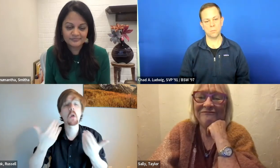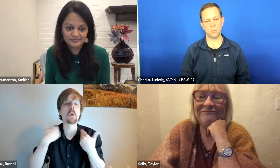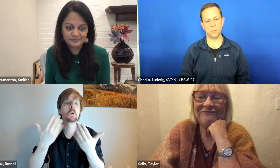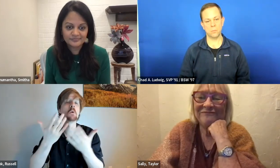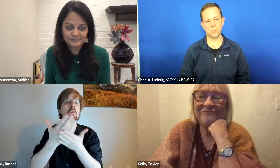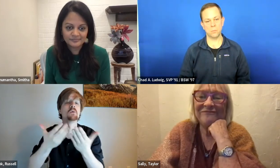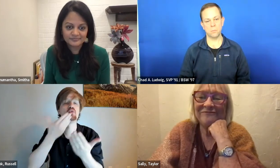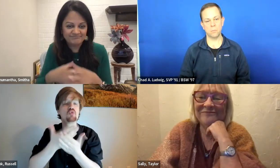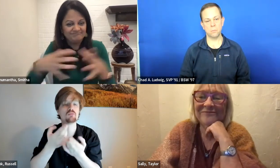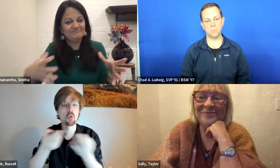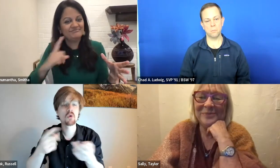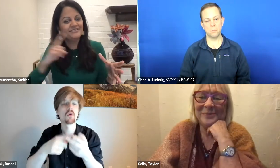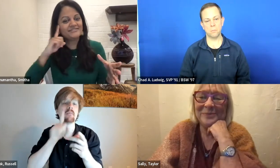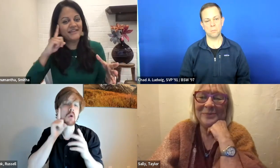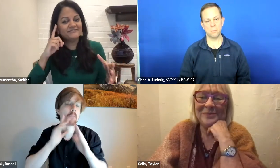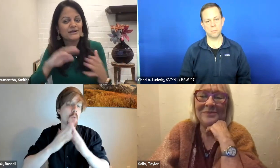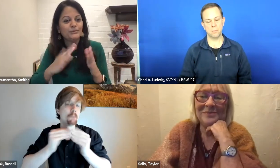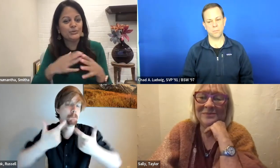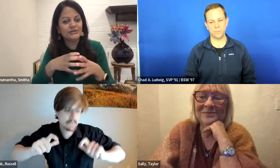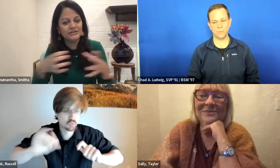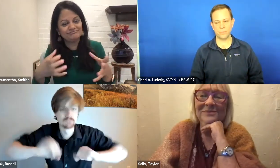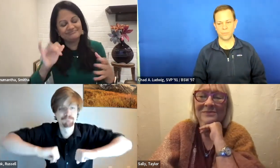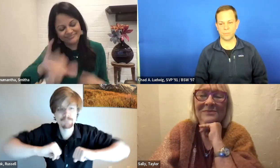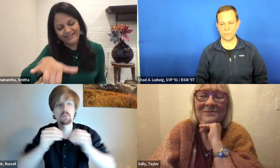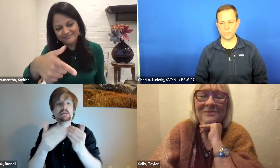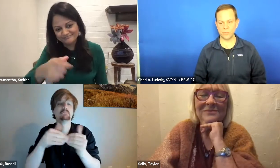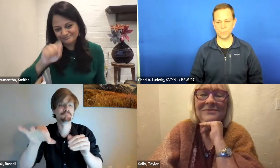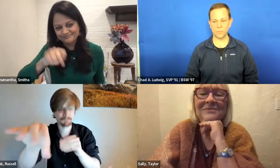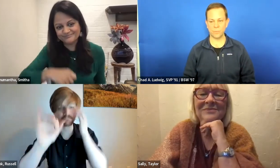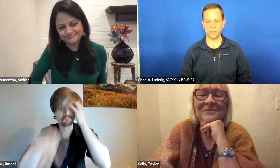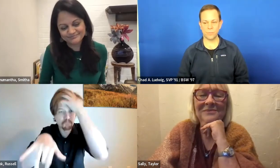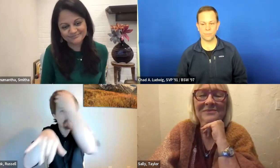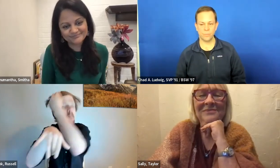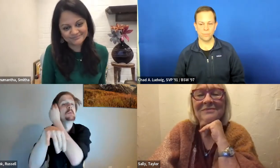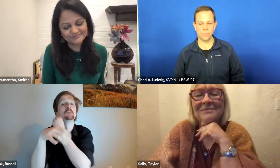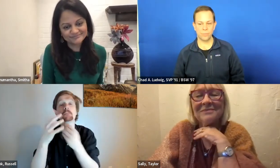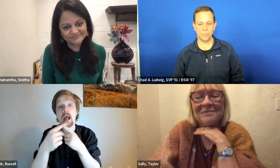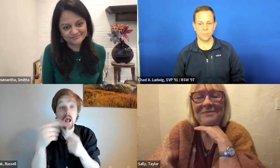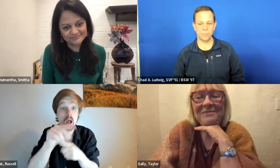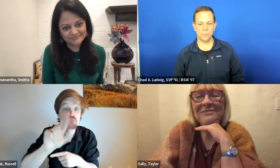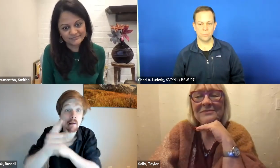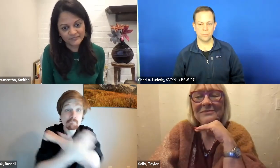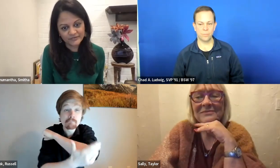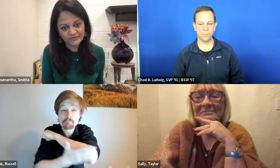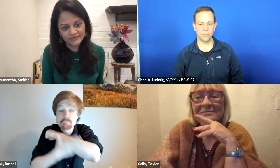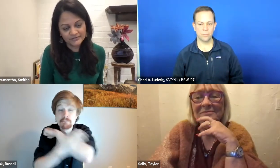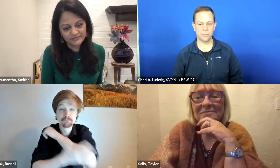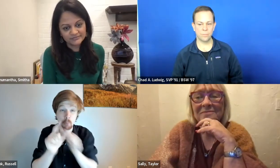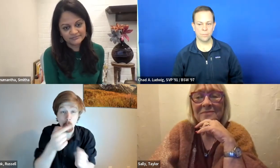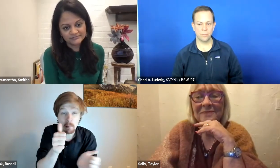but places like Rochester, Columbus, New York City, because it is much more populated, there probably will be a lot more resources,